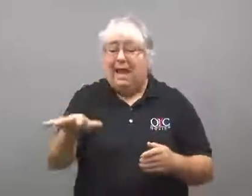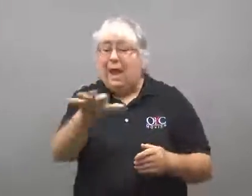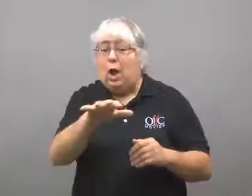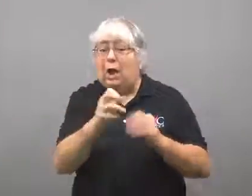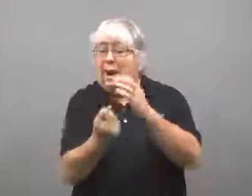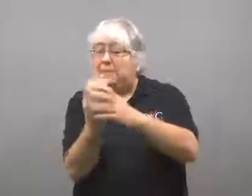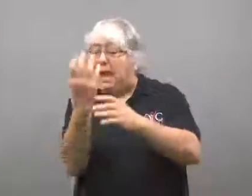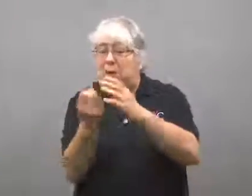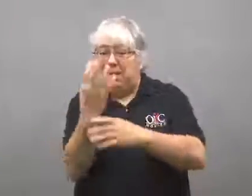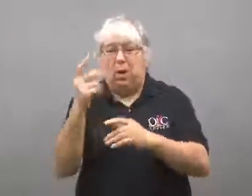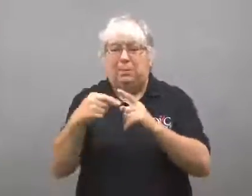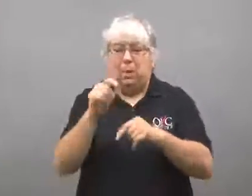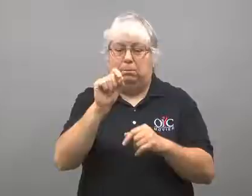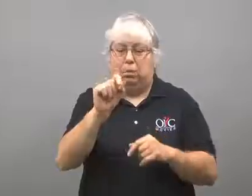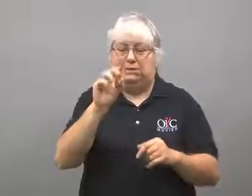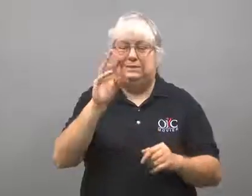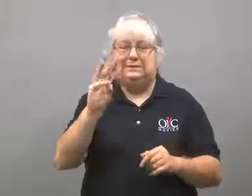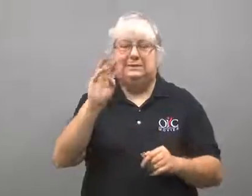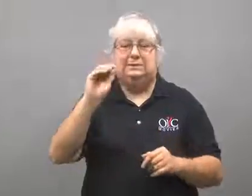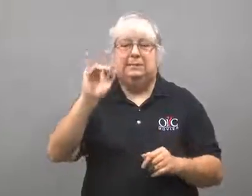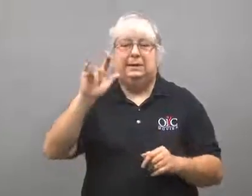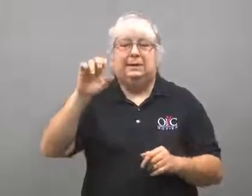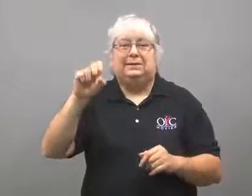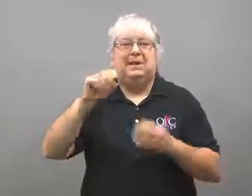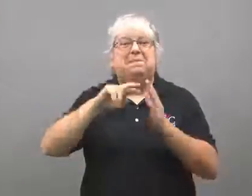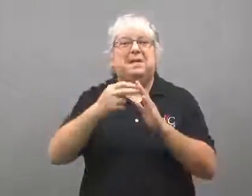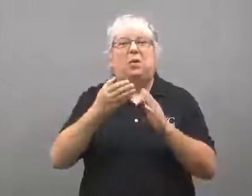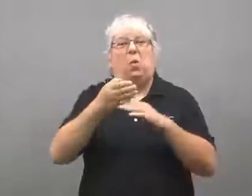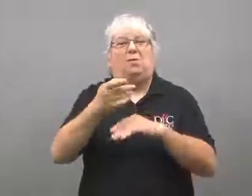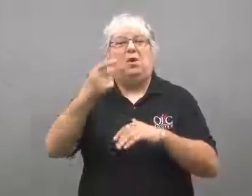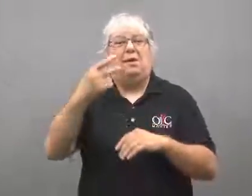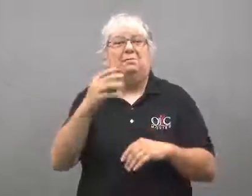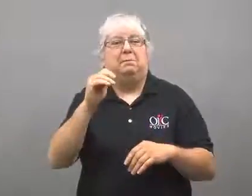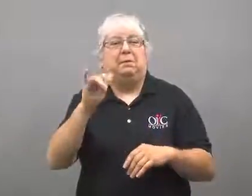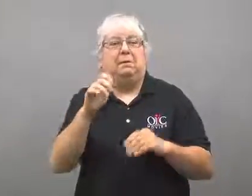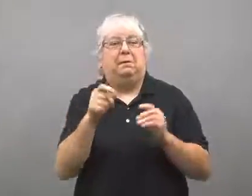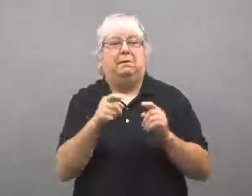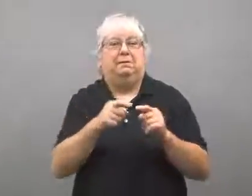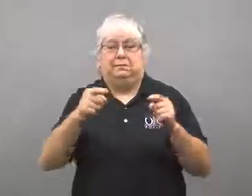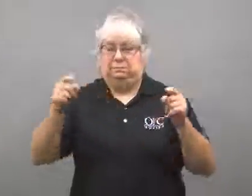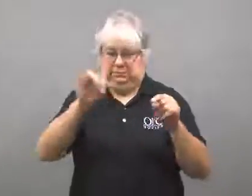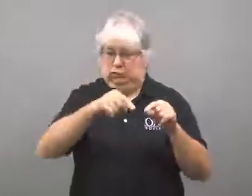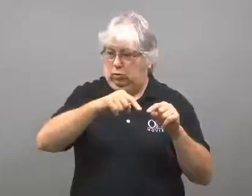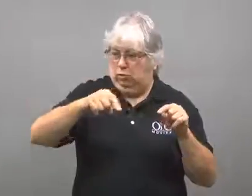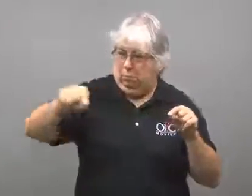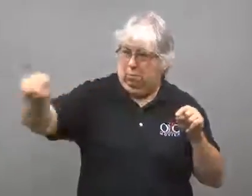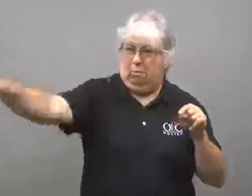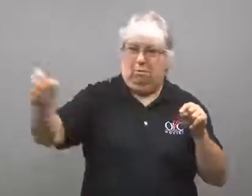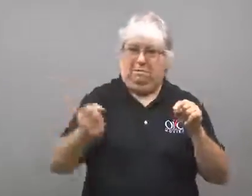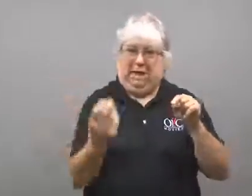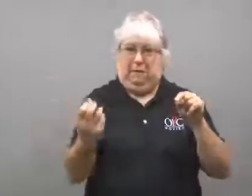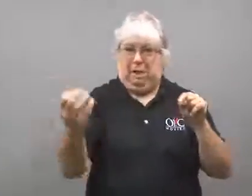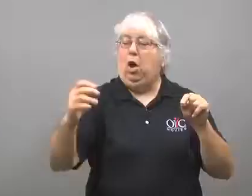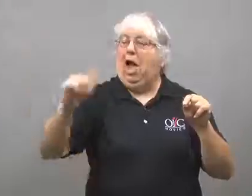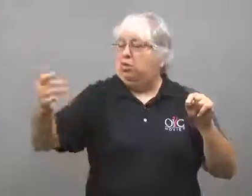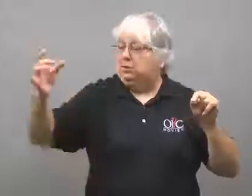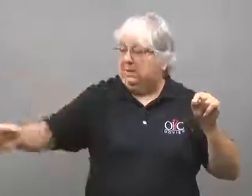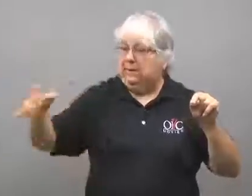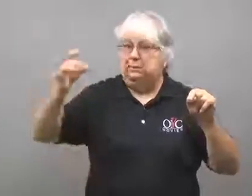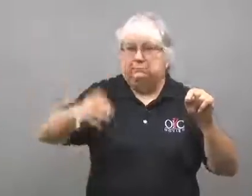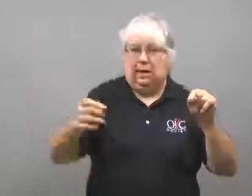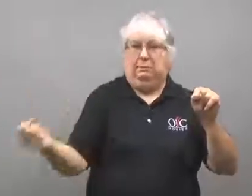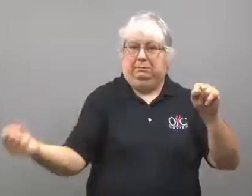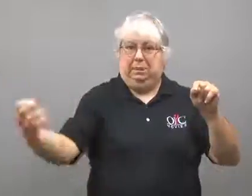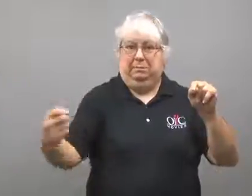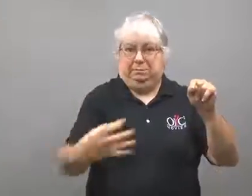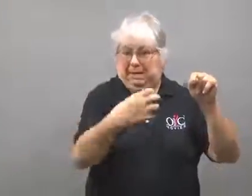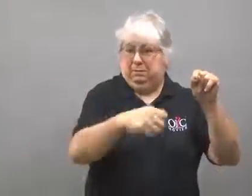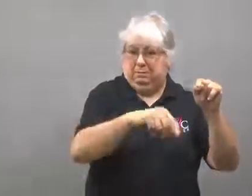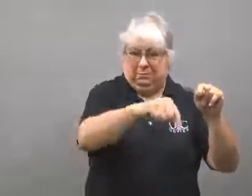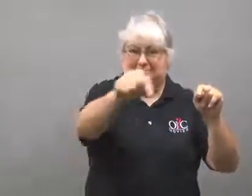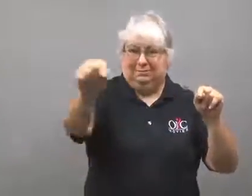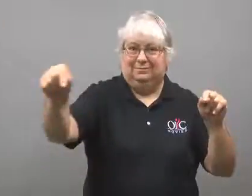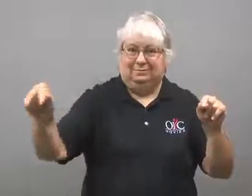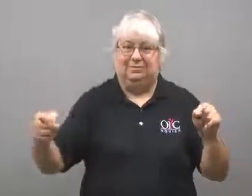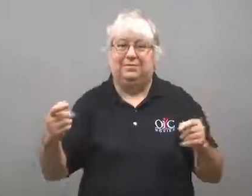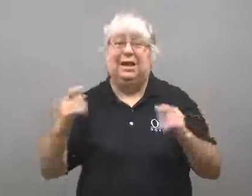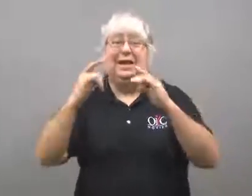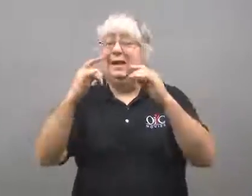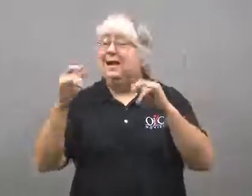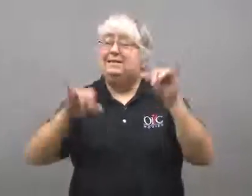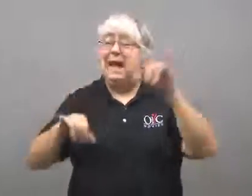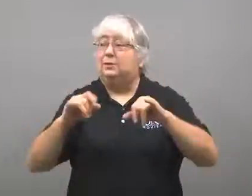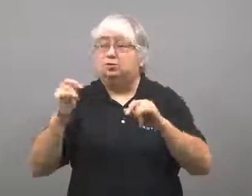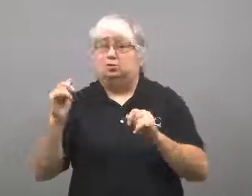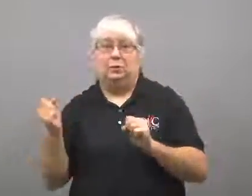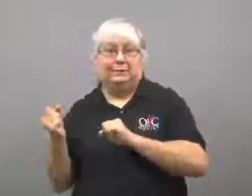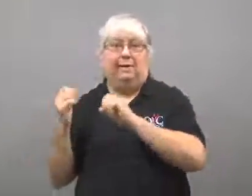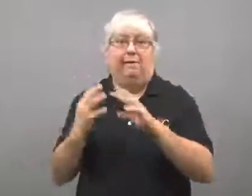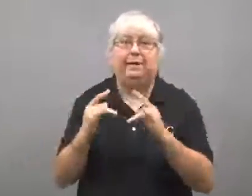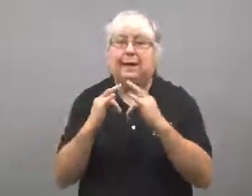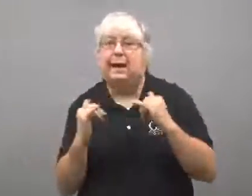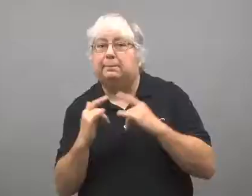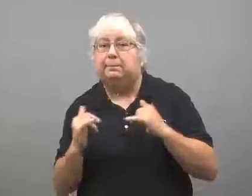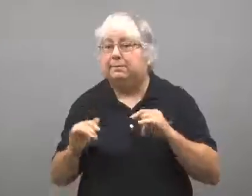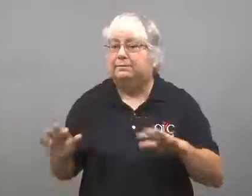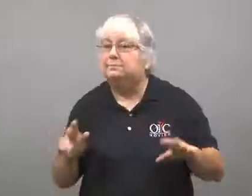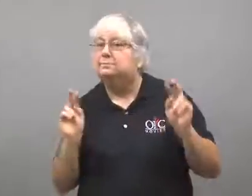The eruptions were along a .6 mile long line, with others nearby.